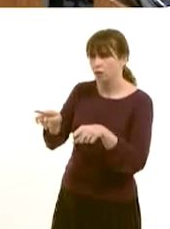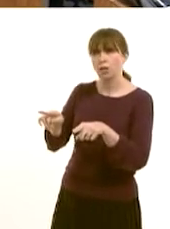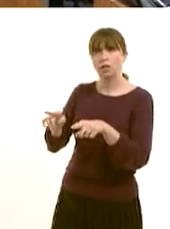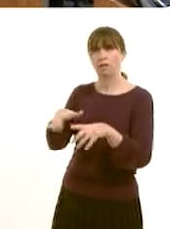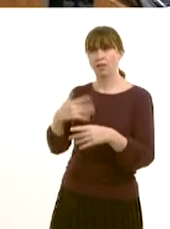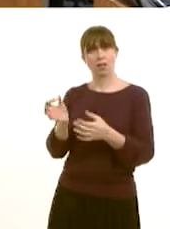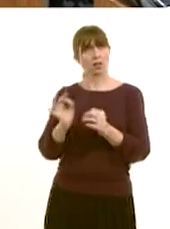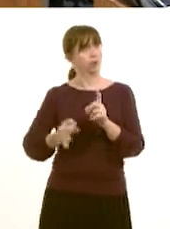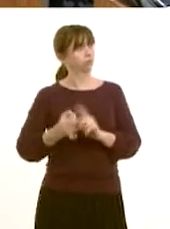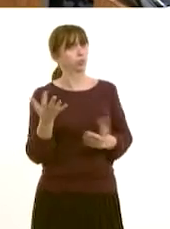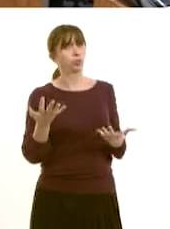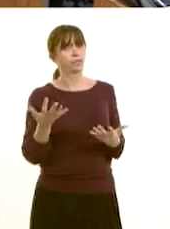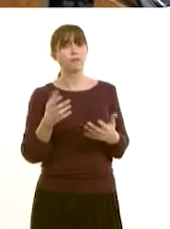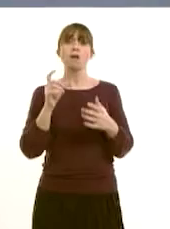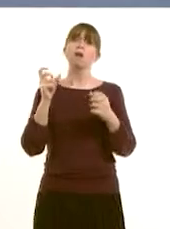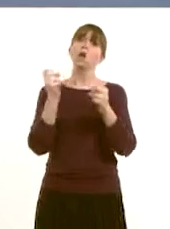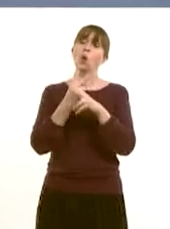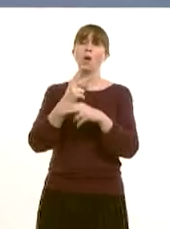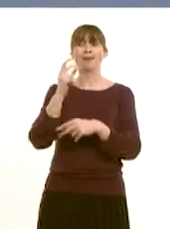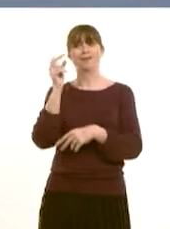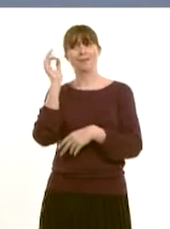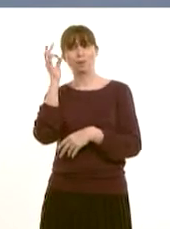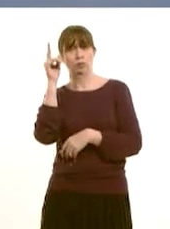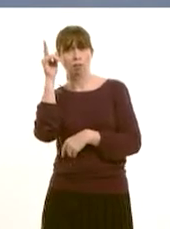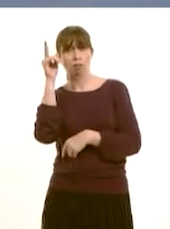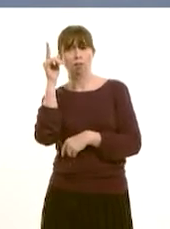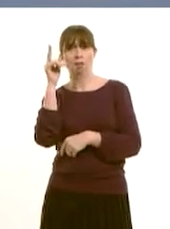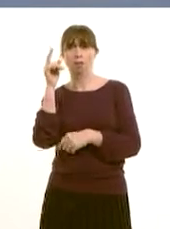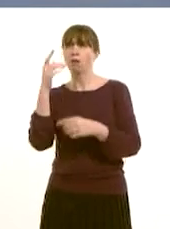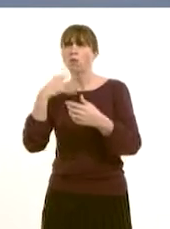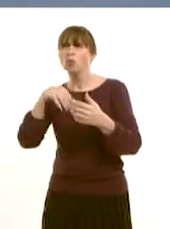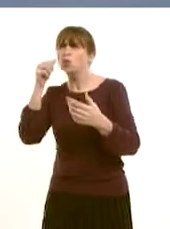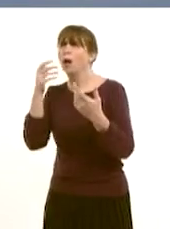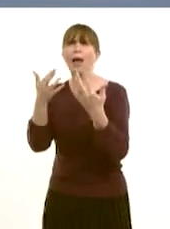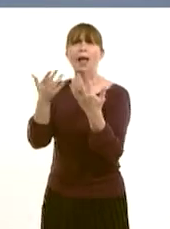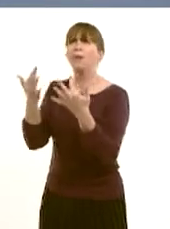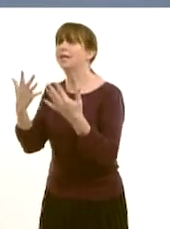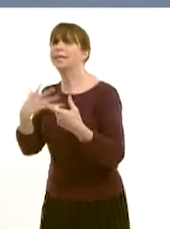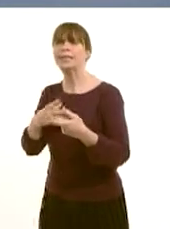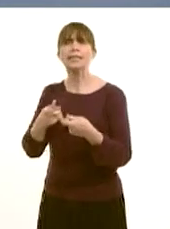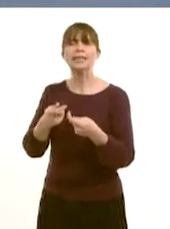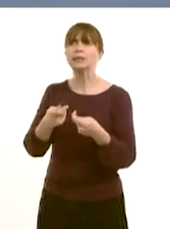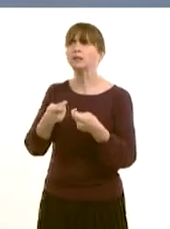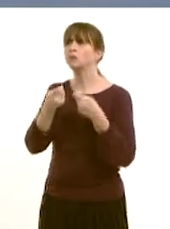Indeed, Conwy County Borough Council cannot even access figures for those requiring treatment and intervention by CAMHS.